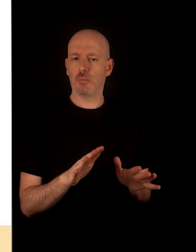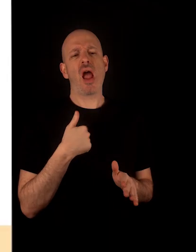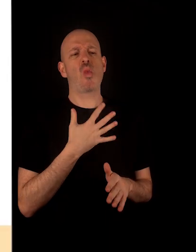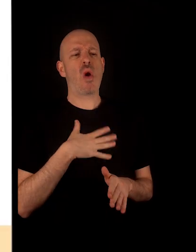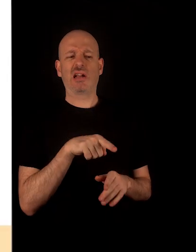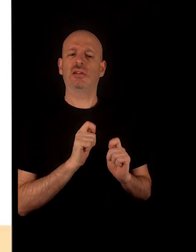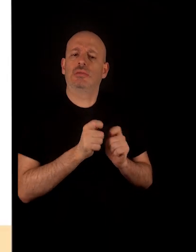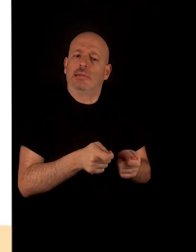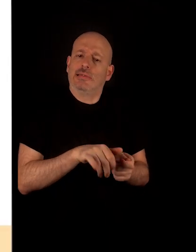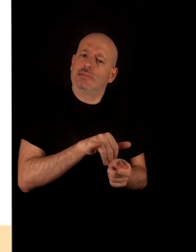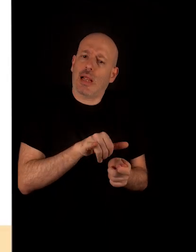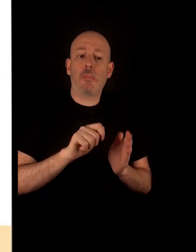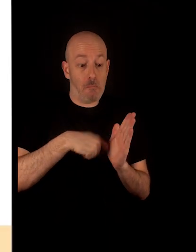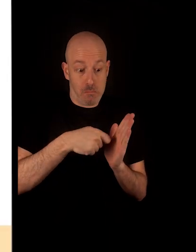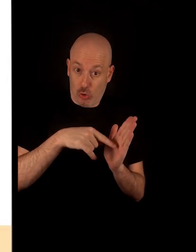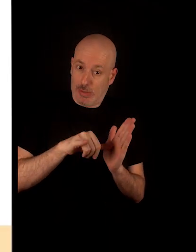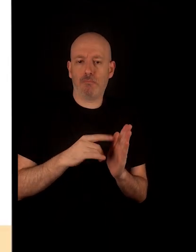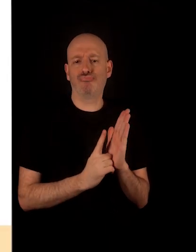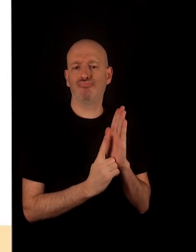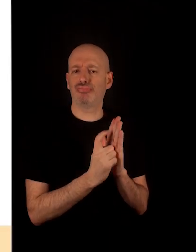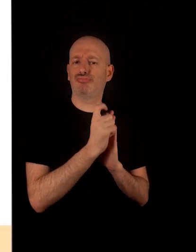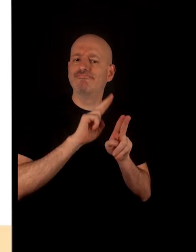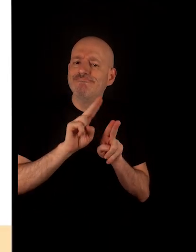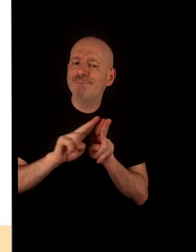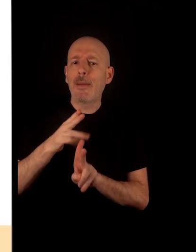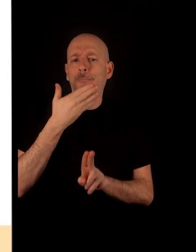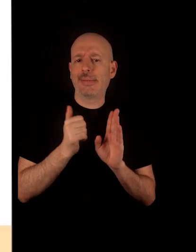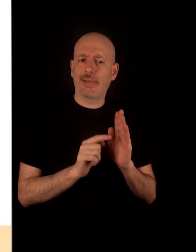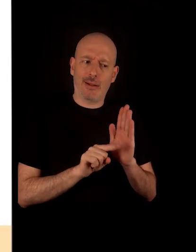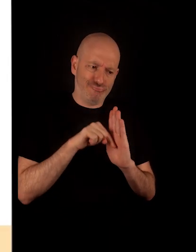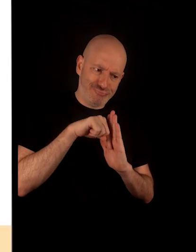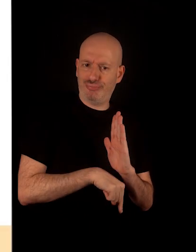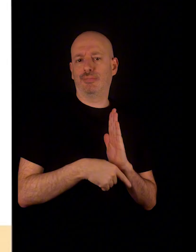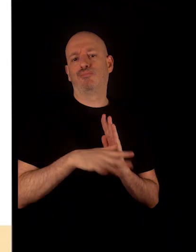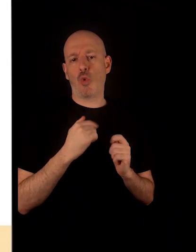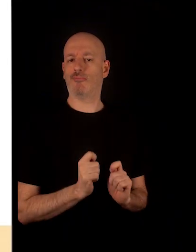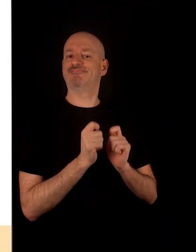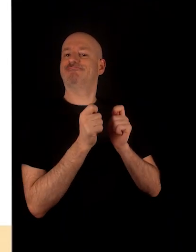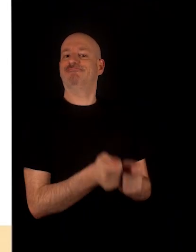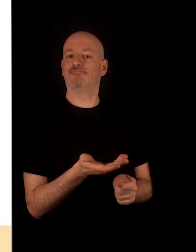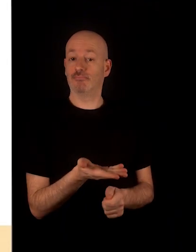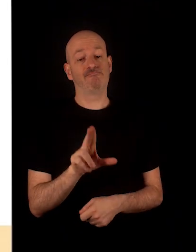The preparation and planning are also evaluated. ‘How prepared you are?’ ‘What is your program?’